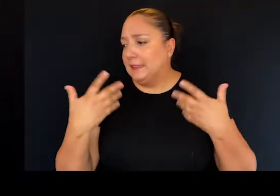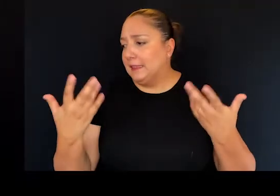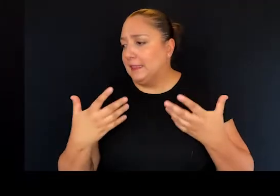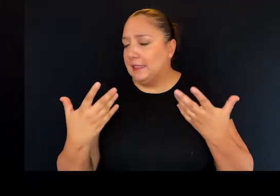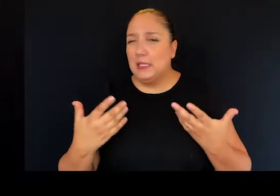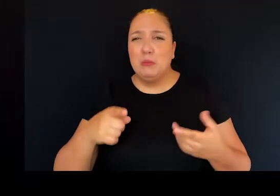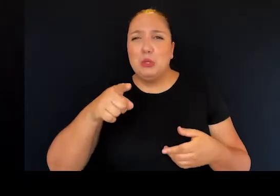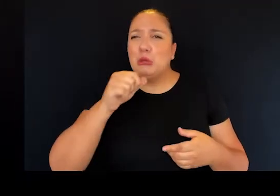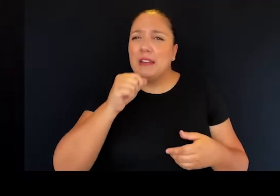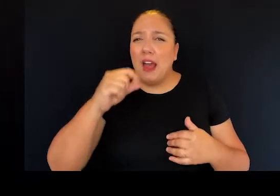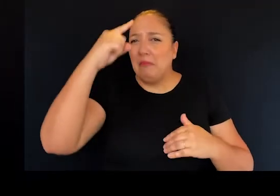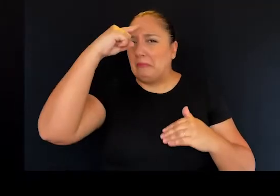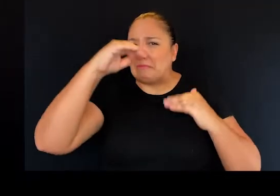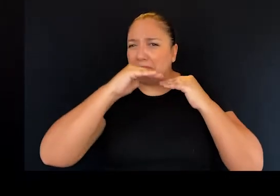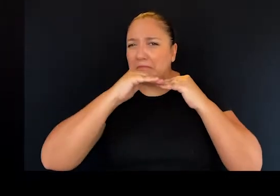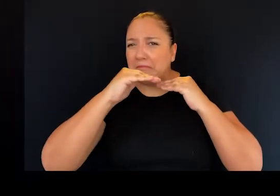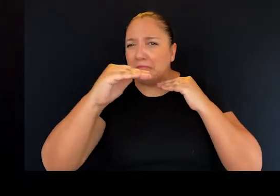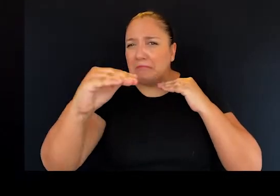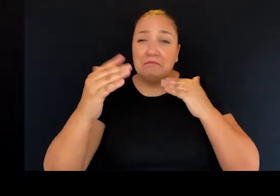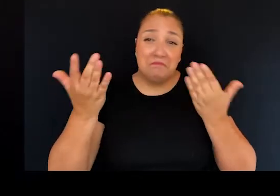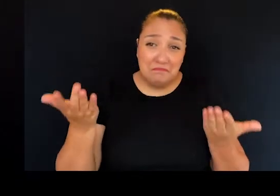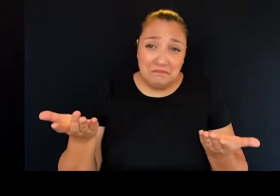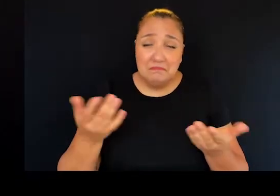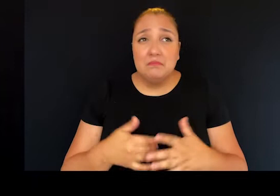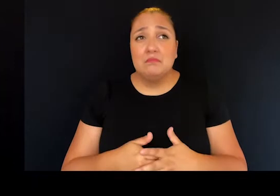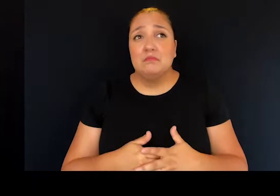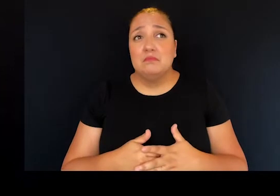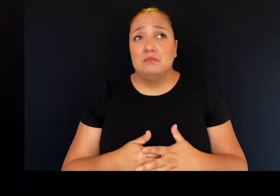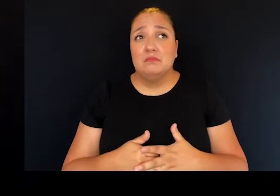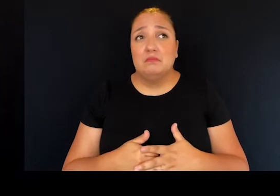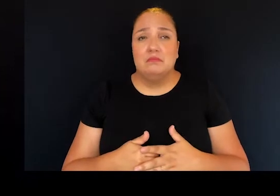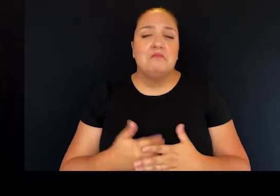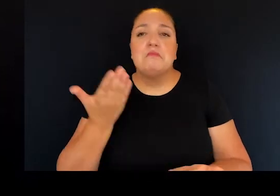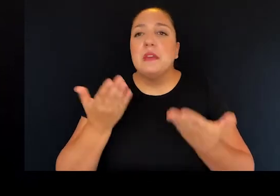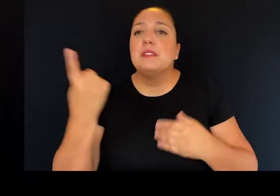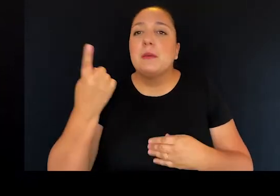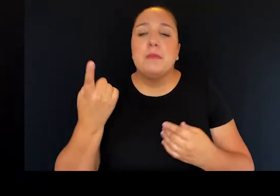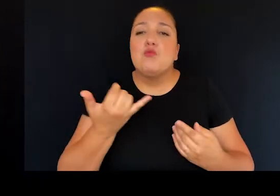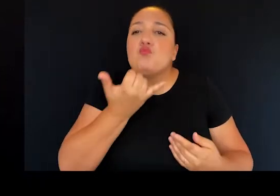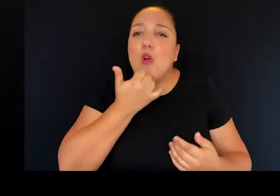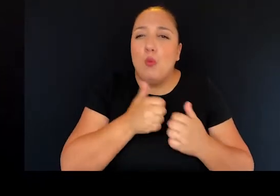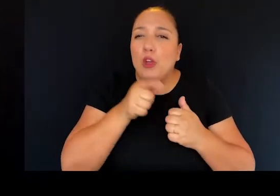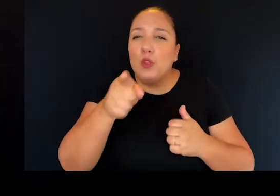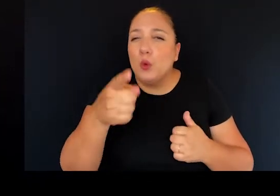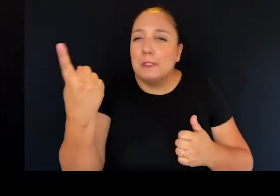not even-keeled in a certain way. Basically something is going wrong or malfunctioning